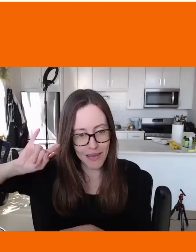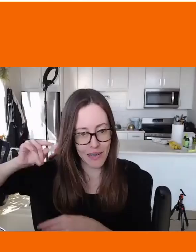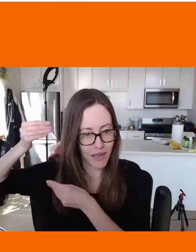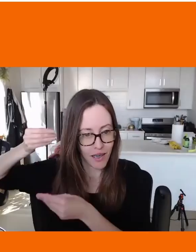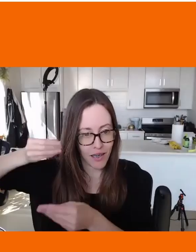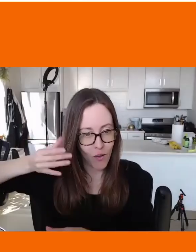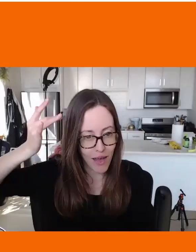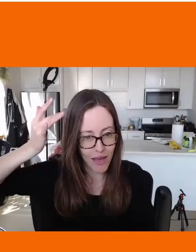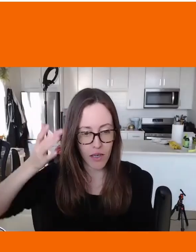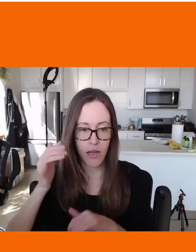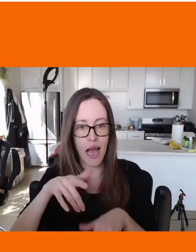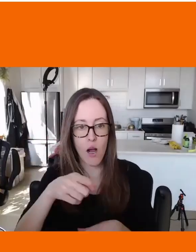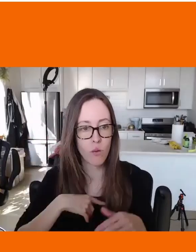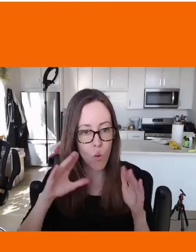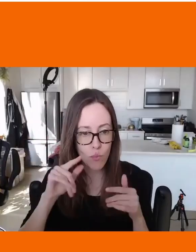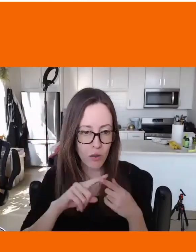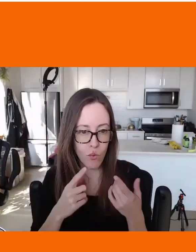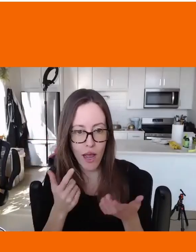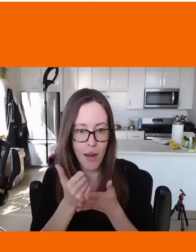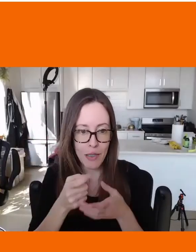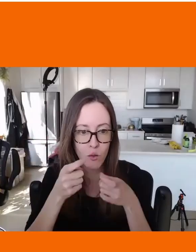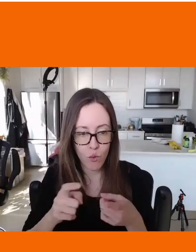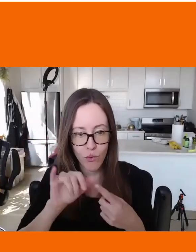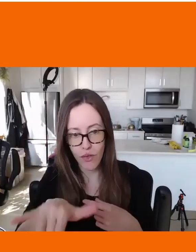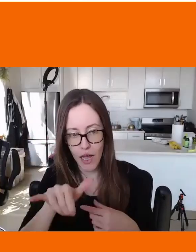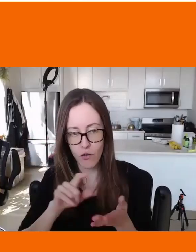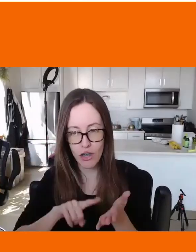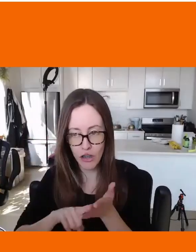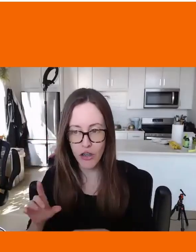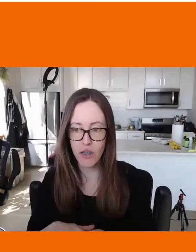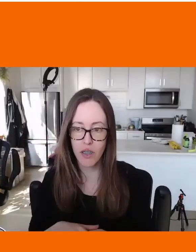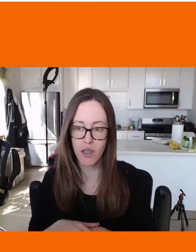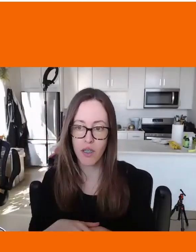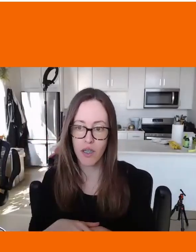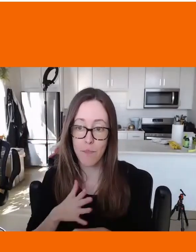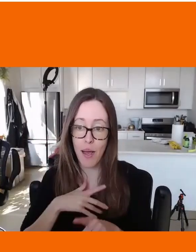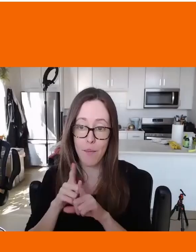So it was partly a wet lab again, because people would send in their feces through the male,